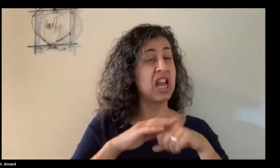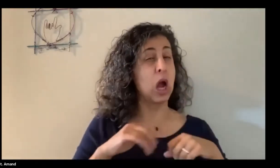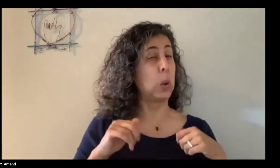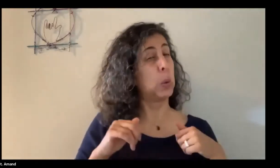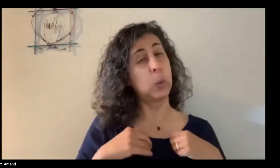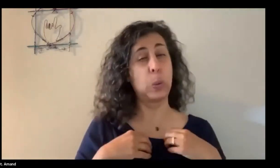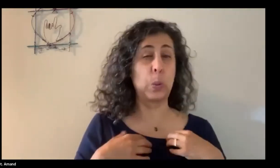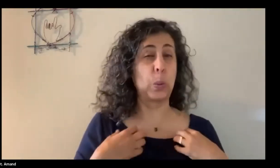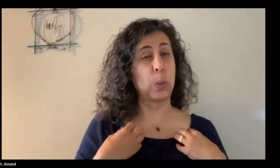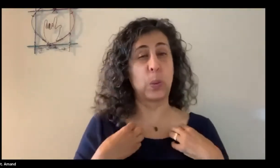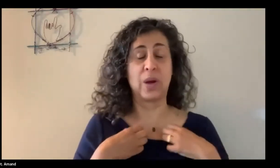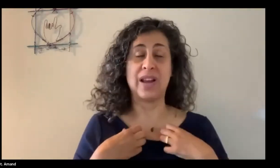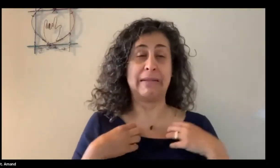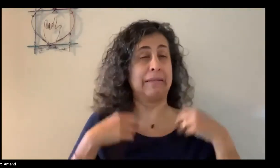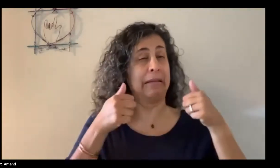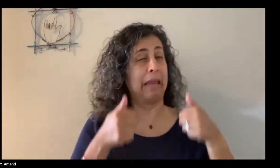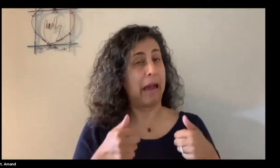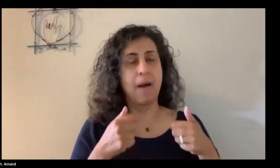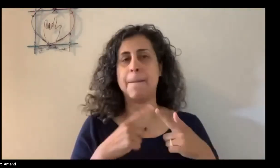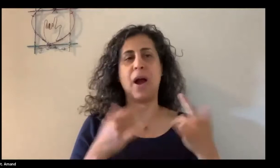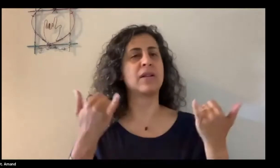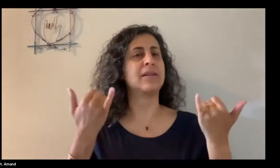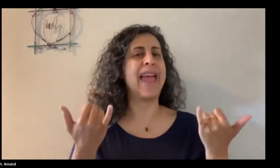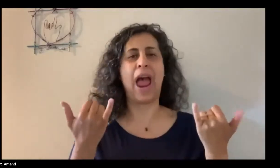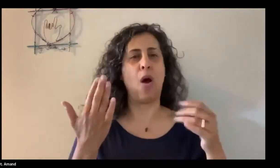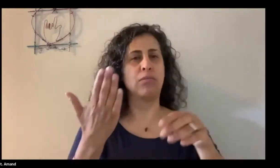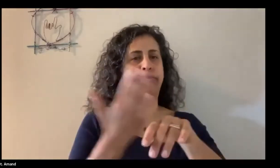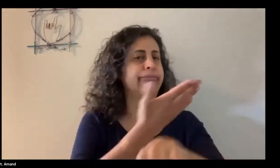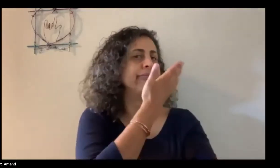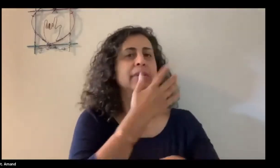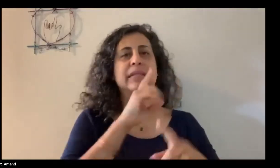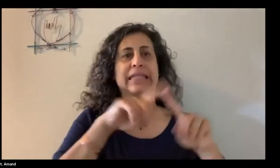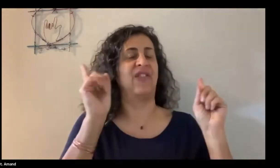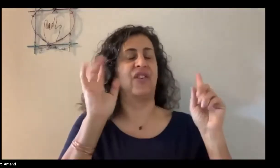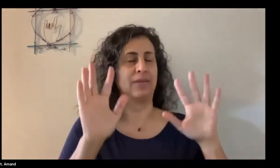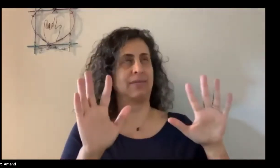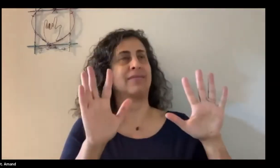It's such a far-out place from the center of town, but at that time,